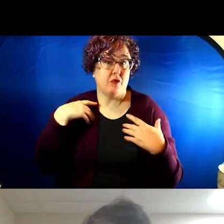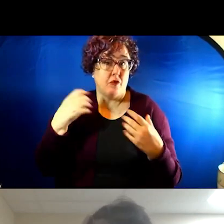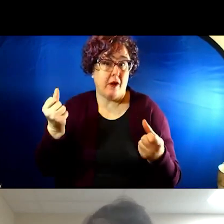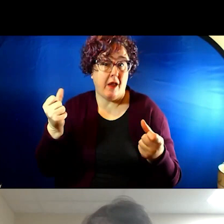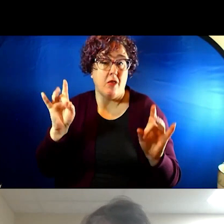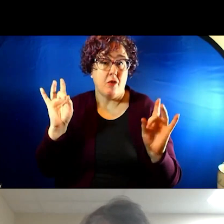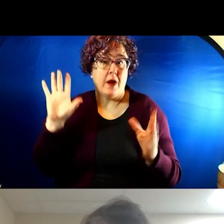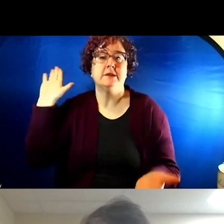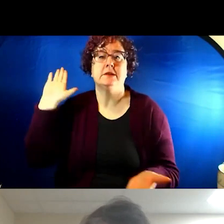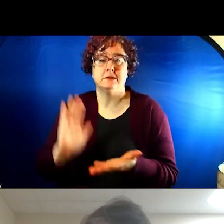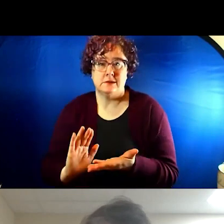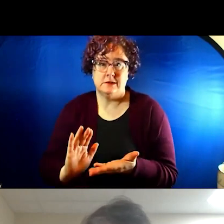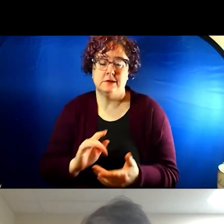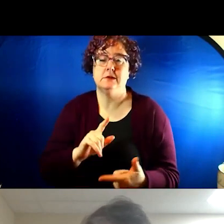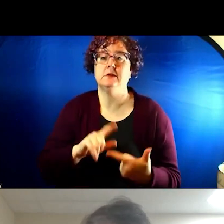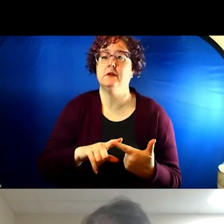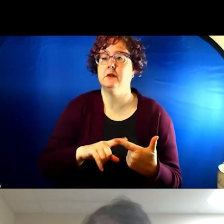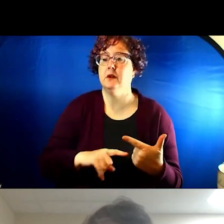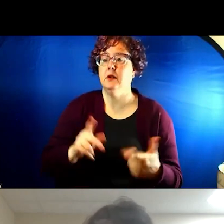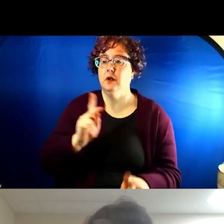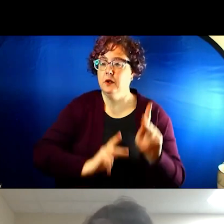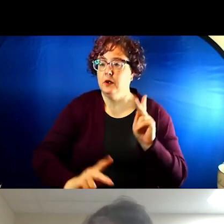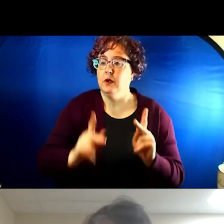WE BELIEVE THAT THE NUMBER OF INDIVIDUALS WHO ARE INCARCERATED